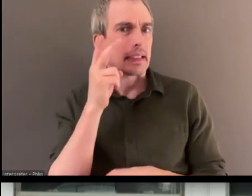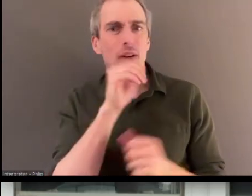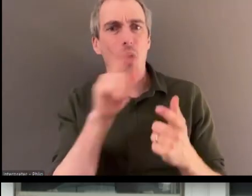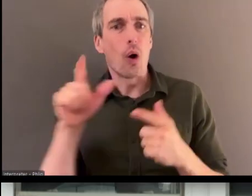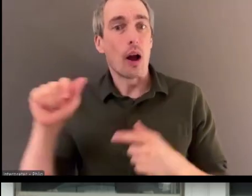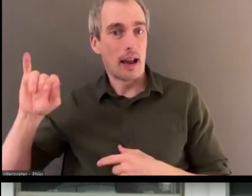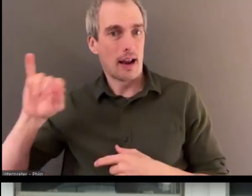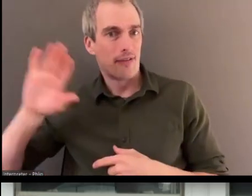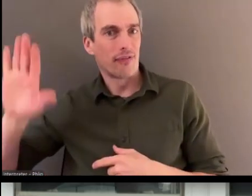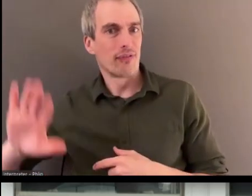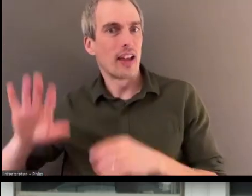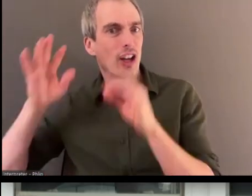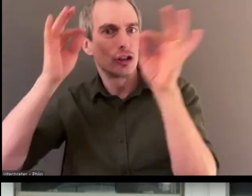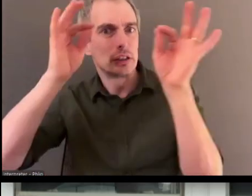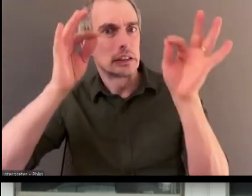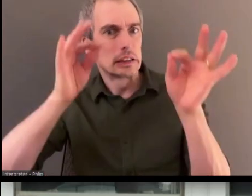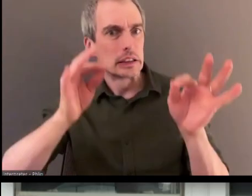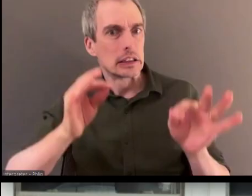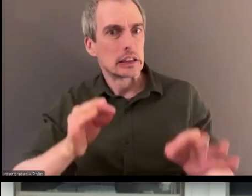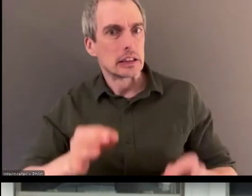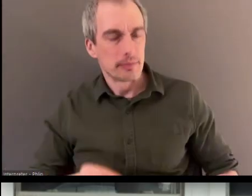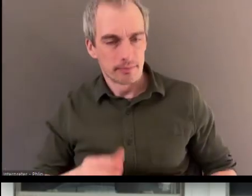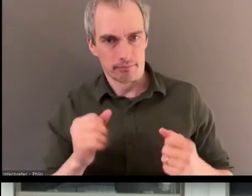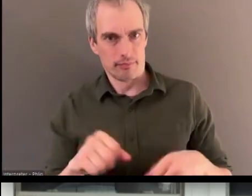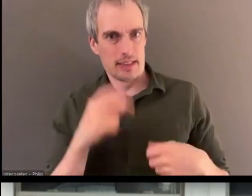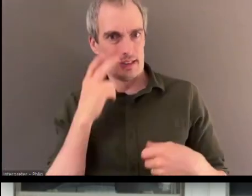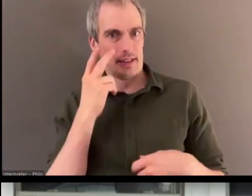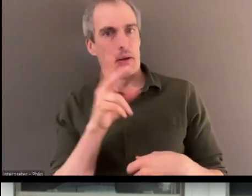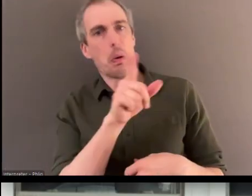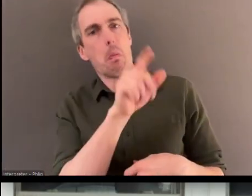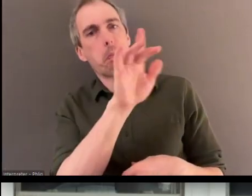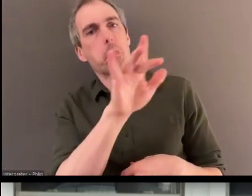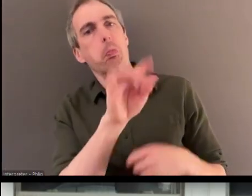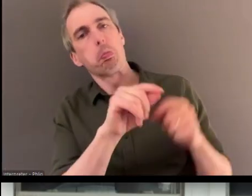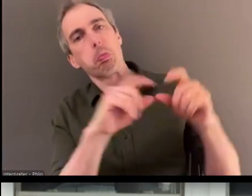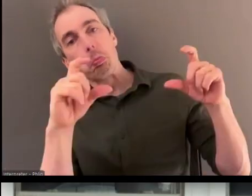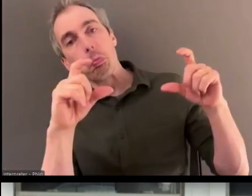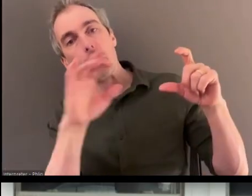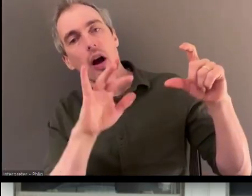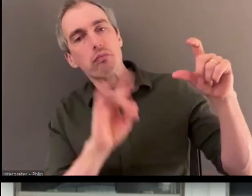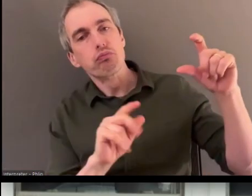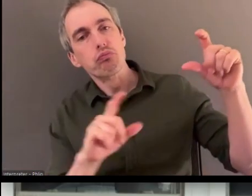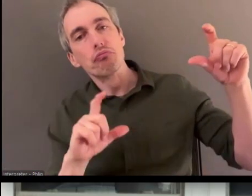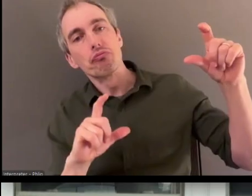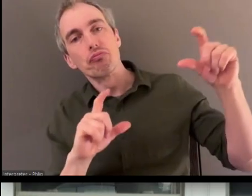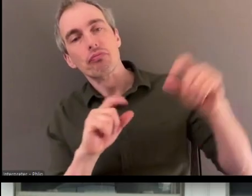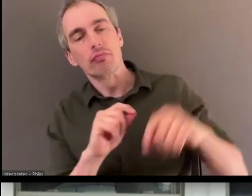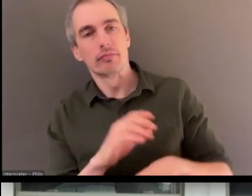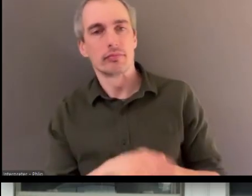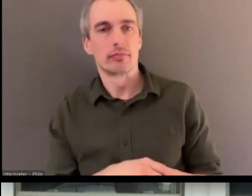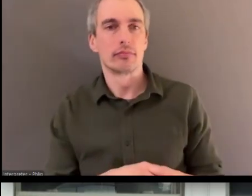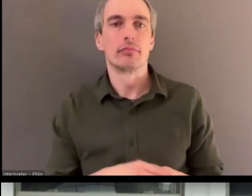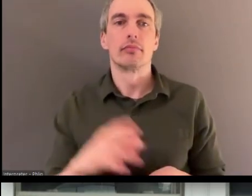the outline says Docling Technical Report is heading level one, which is true. But it is currently in heading level two.